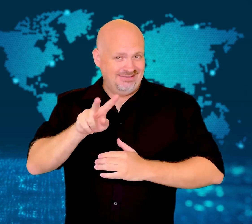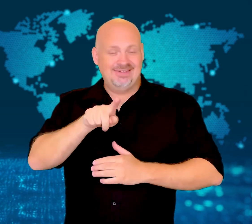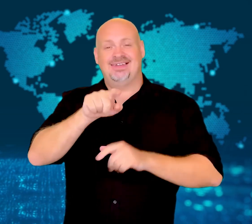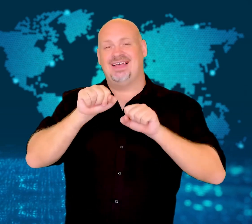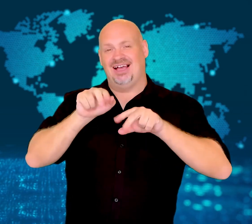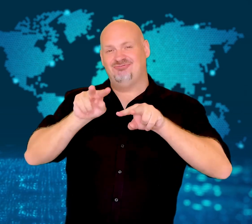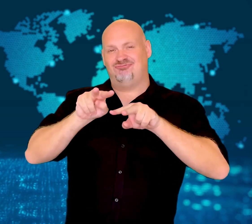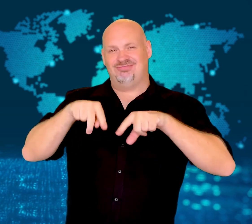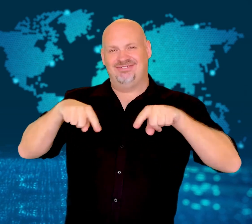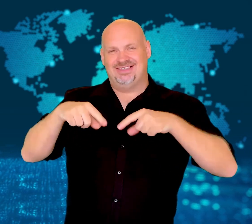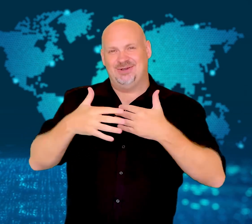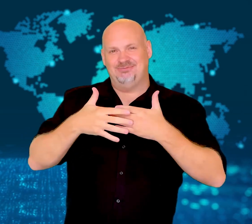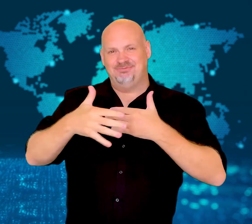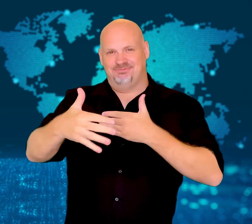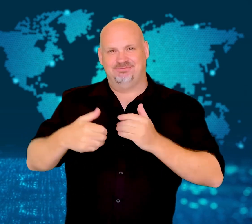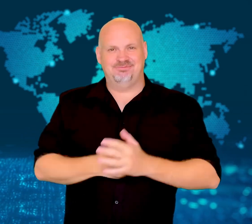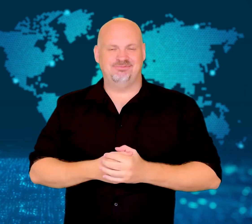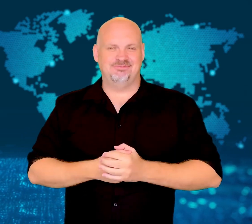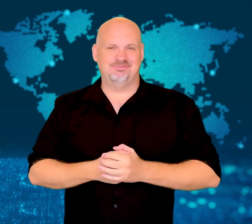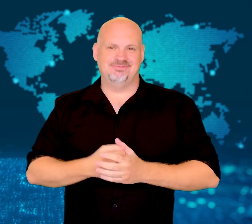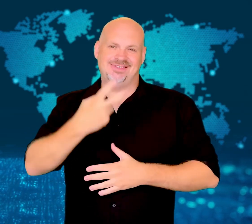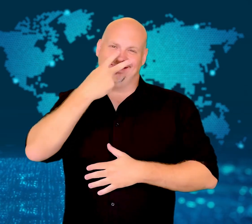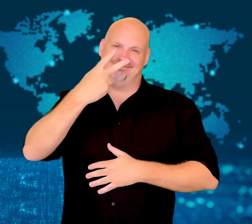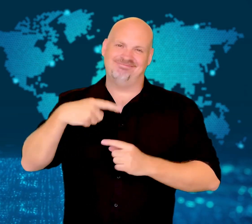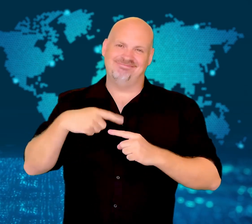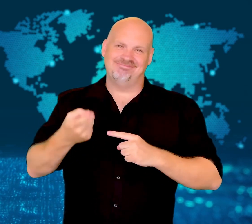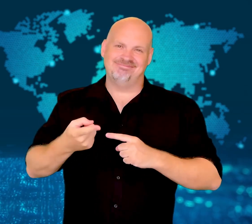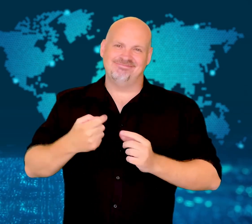to get new video updates! See you next time!